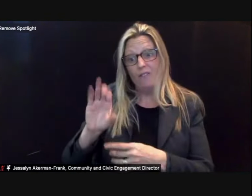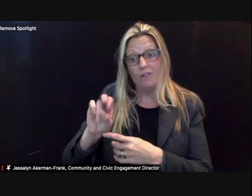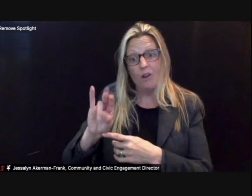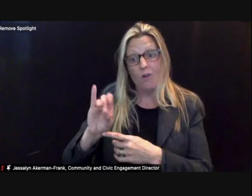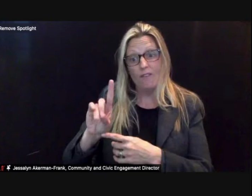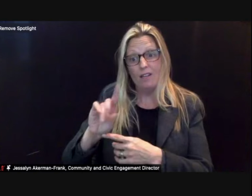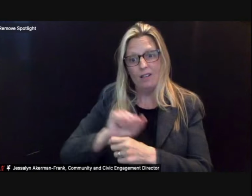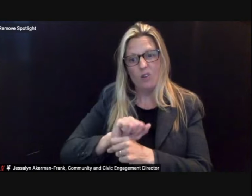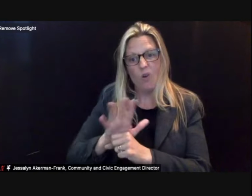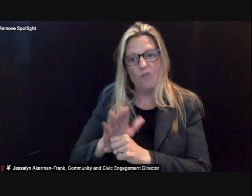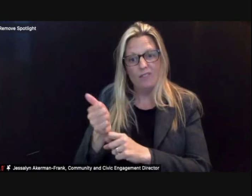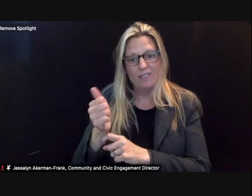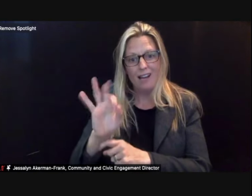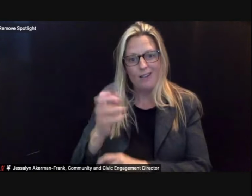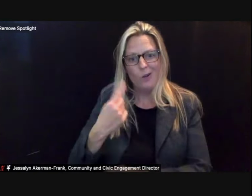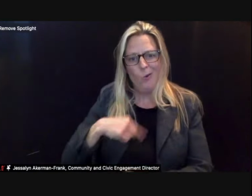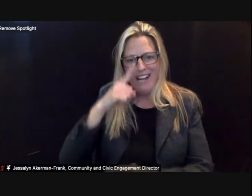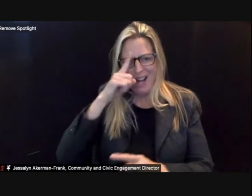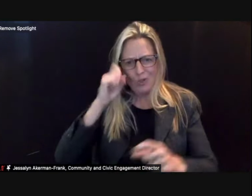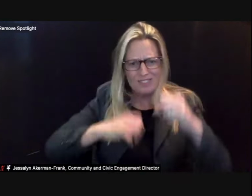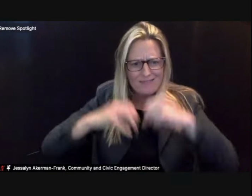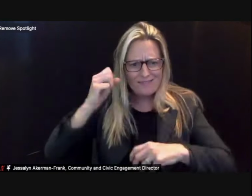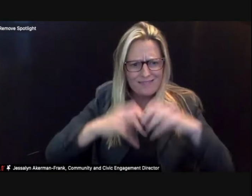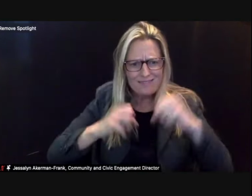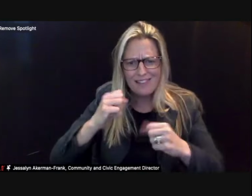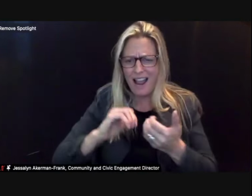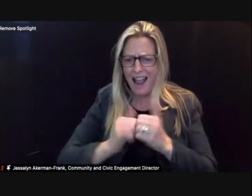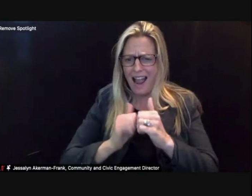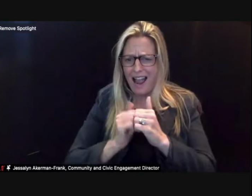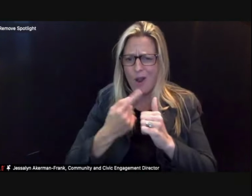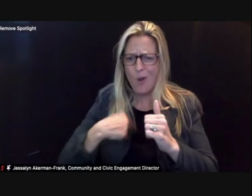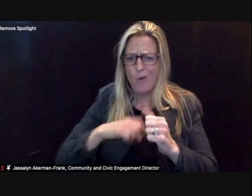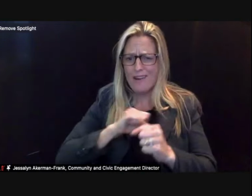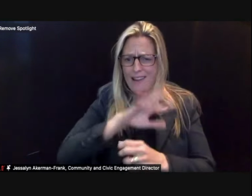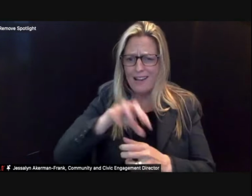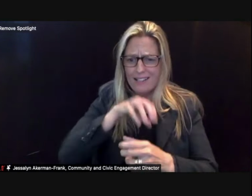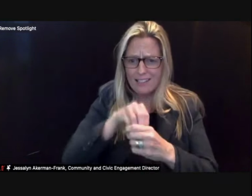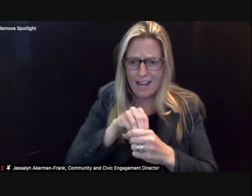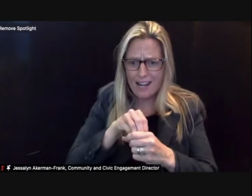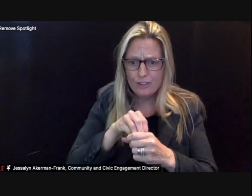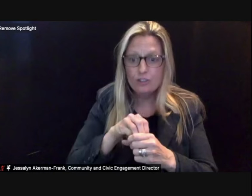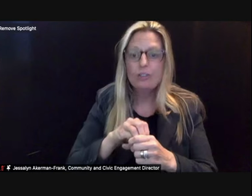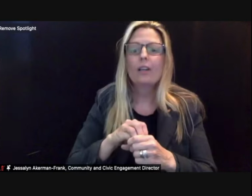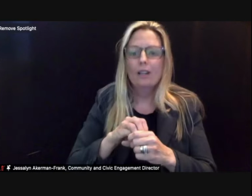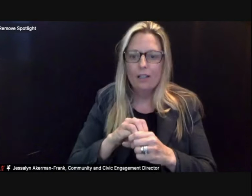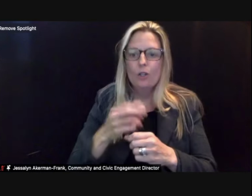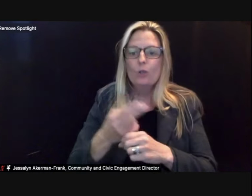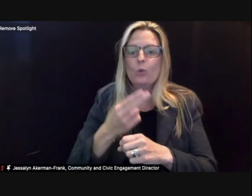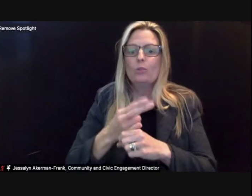our interactive engagement work and the community feeling connected. As a result of COVID-19,